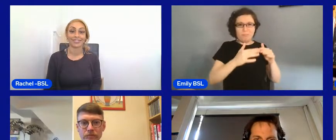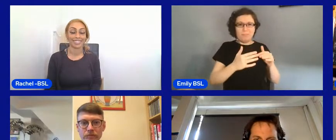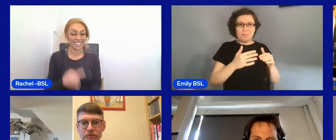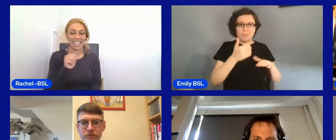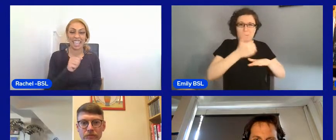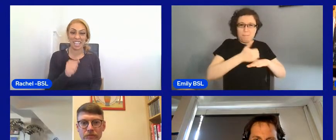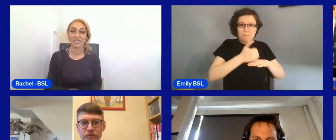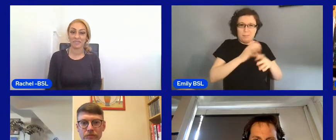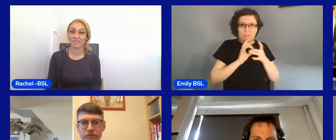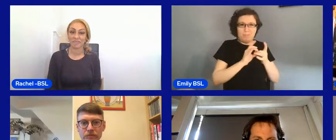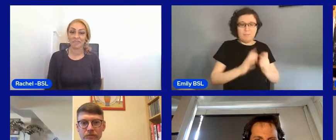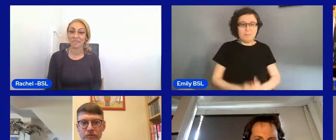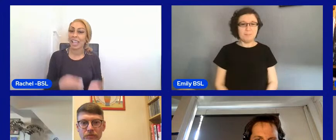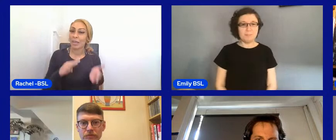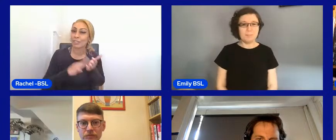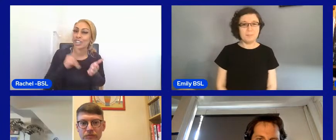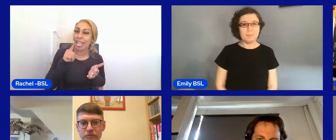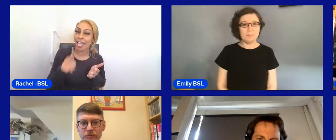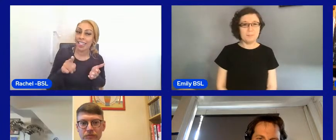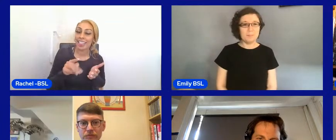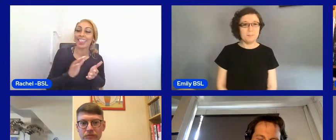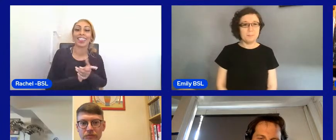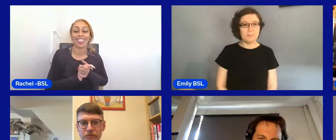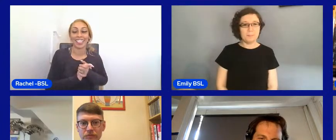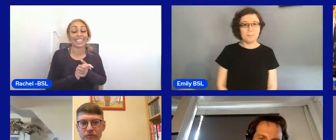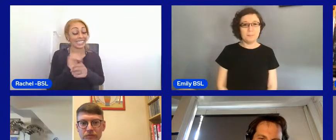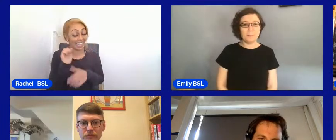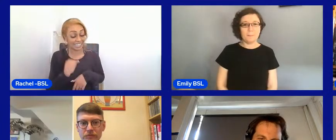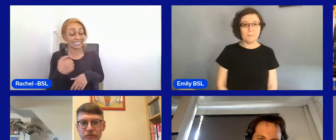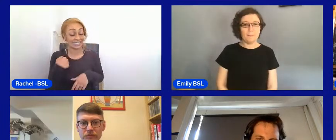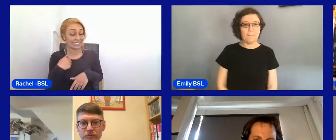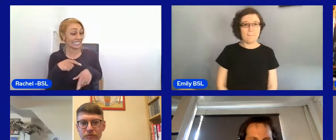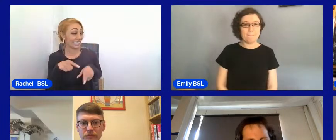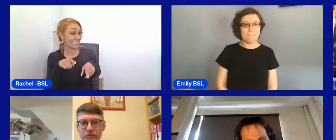How needed